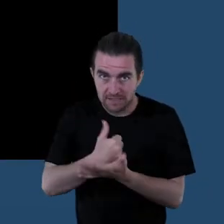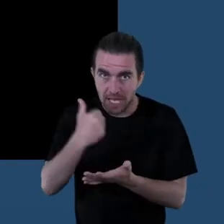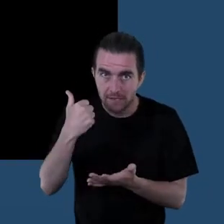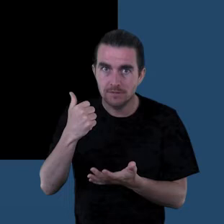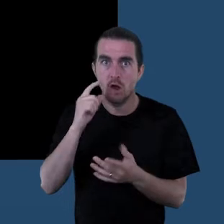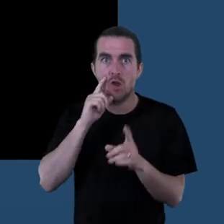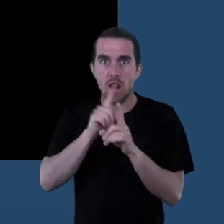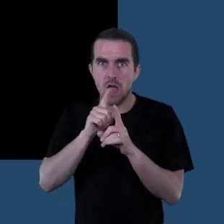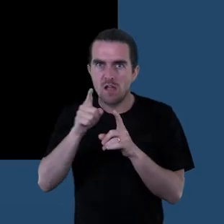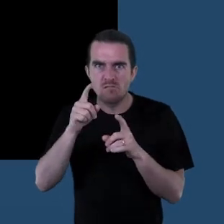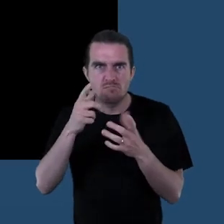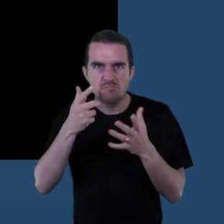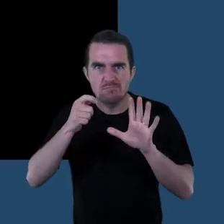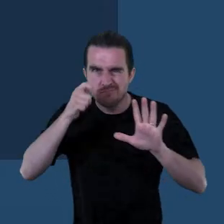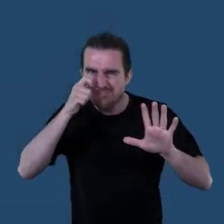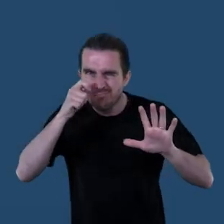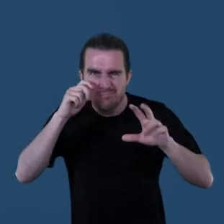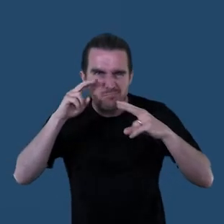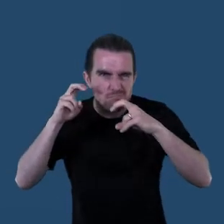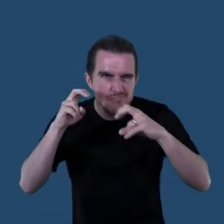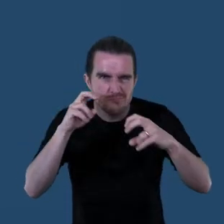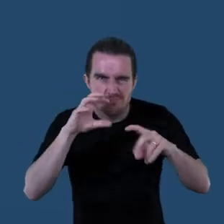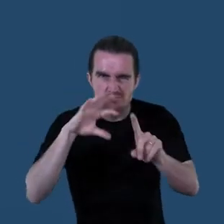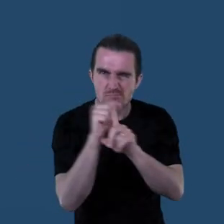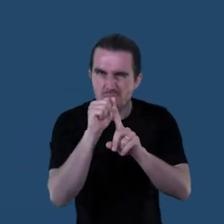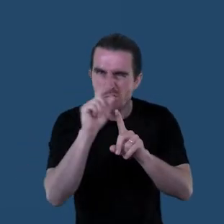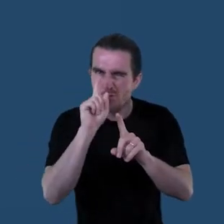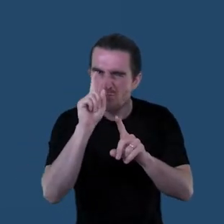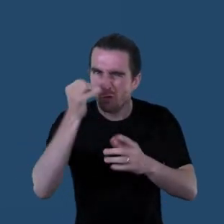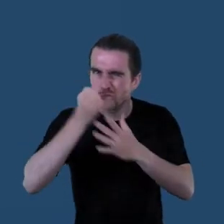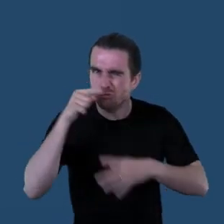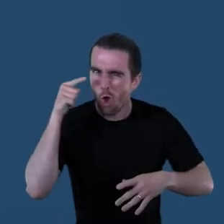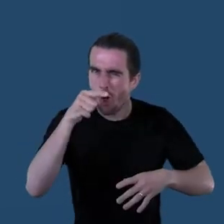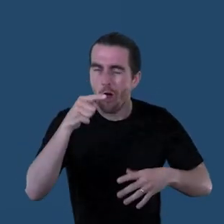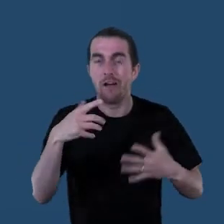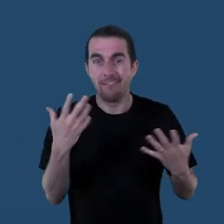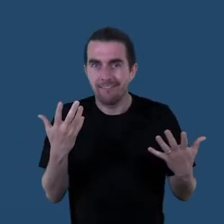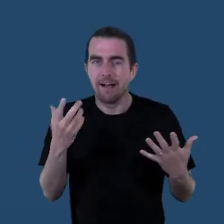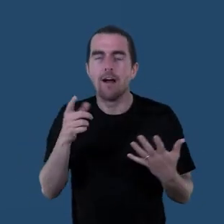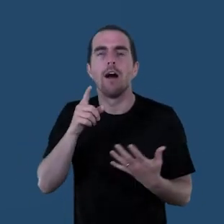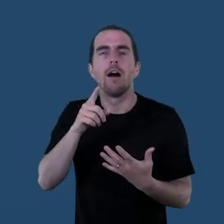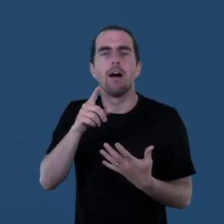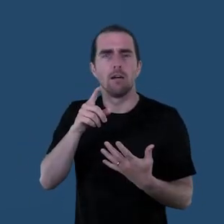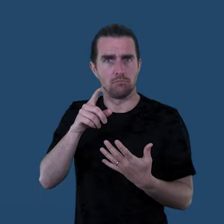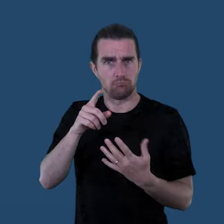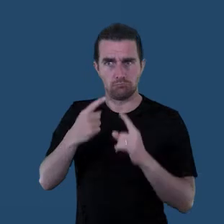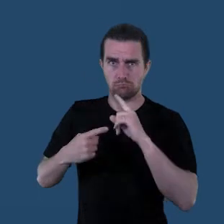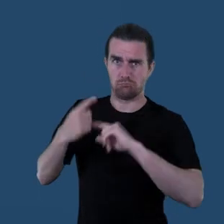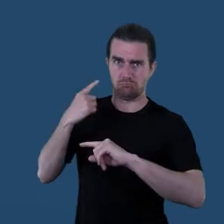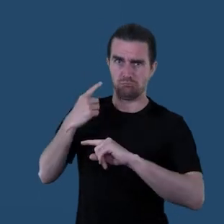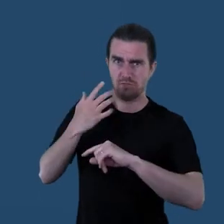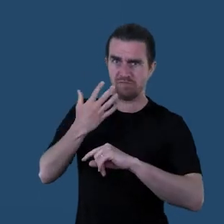it's a bit like being a detective for something when you, you're trying to figure out what's happened to this specimen that we maybe haven't looked at for 50 or a hundred years,